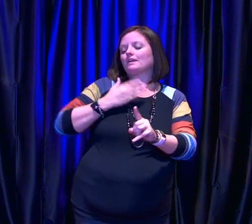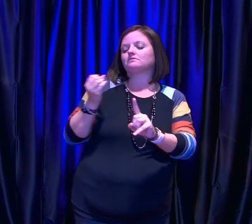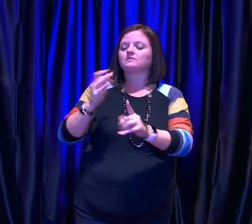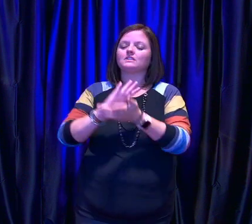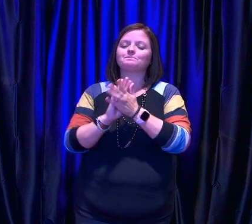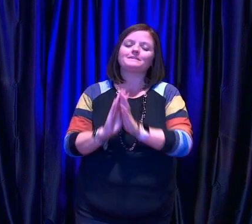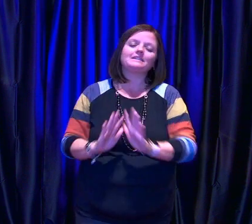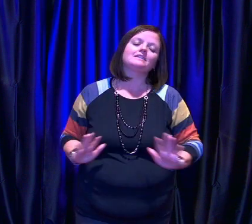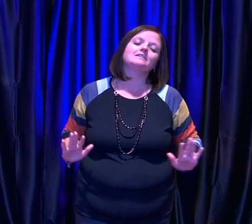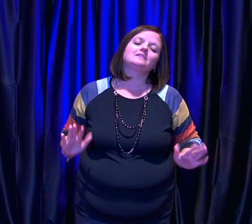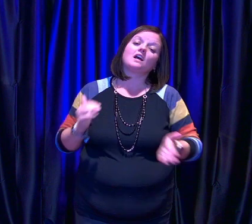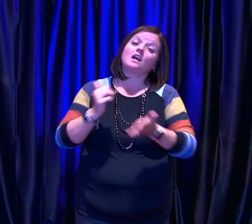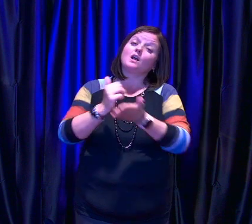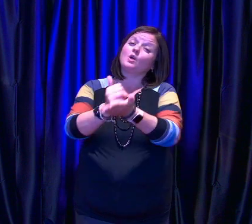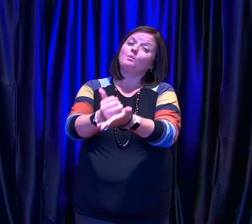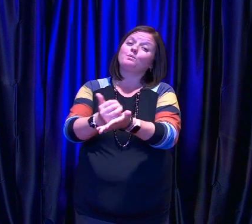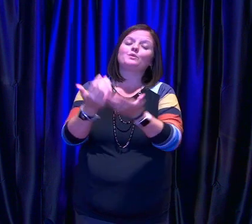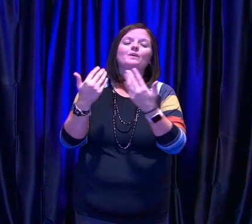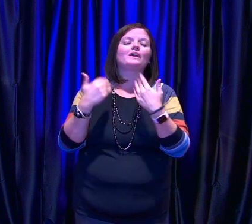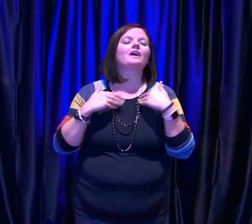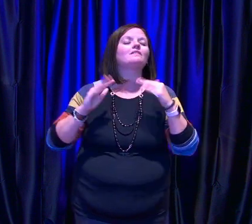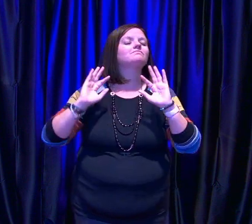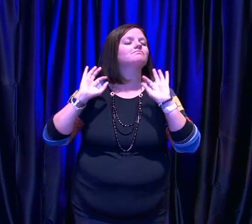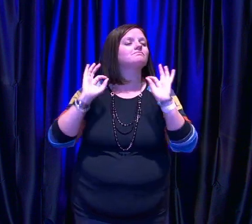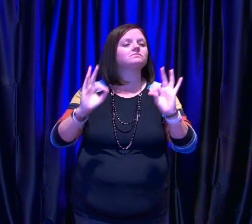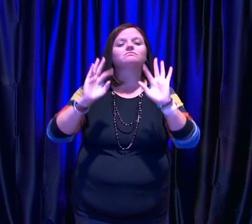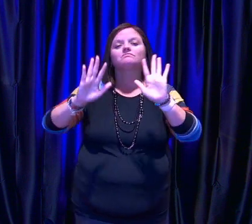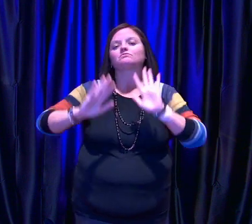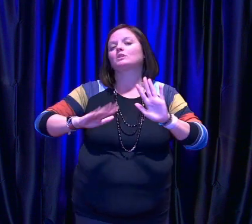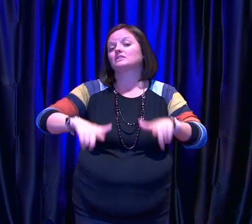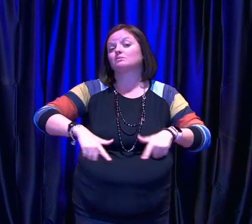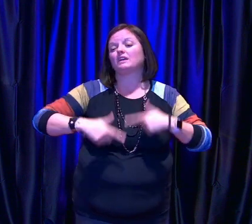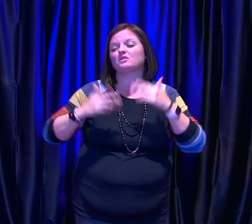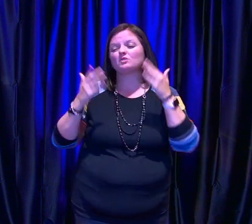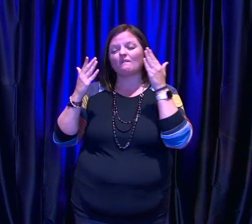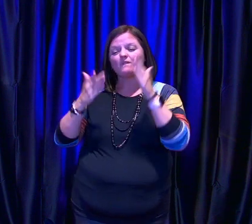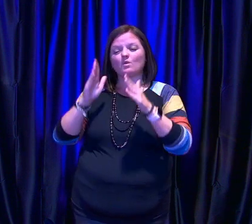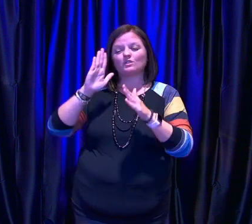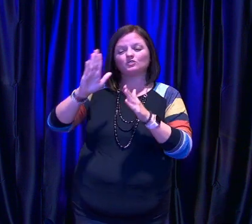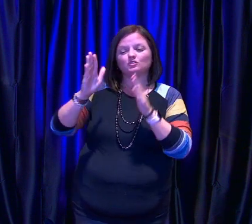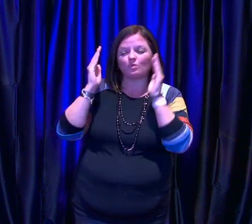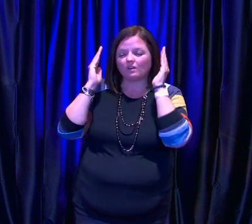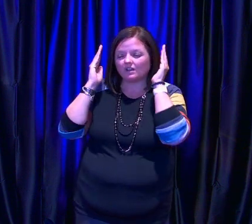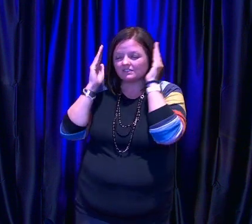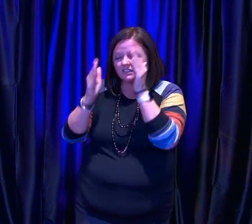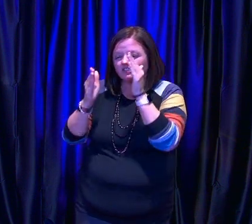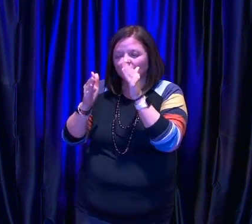will help you have a great life so focus your attention on getting the